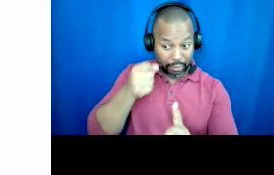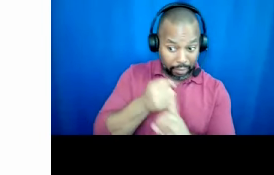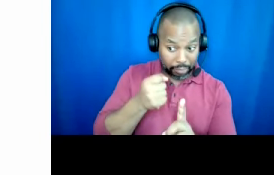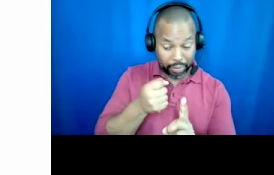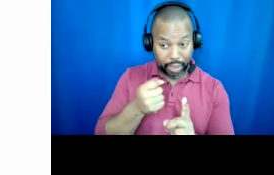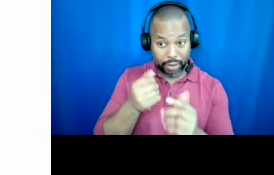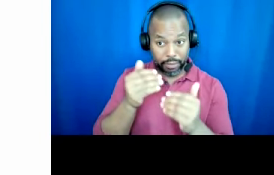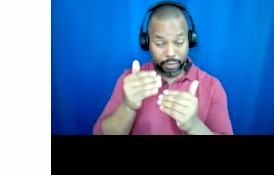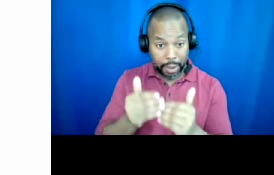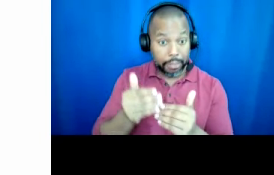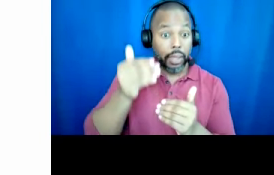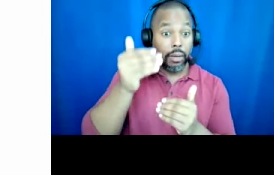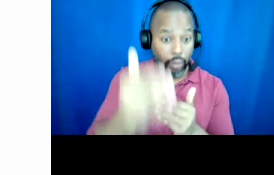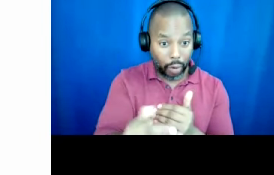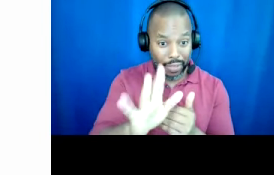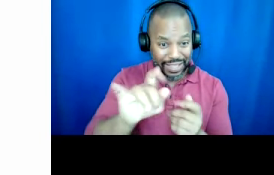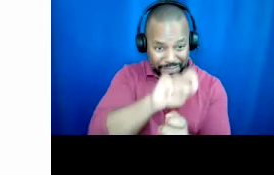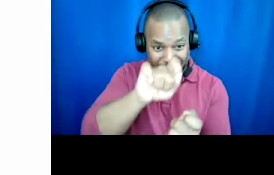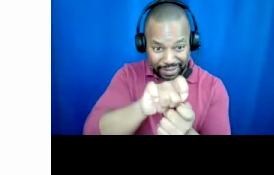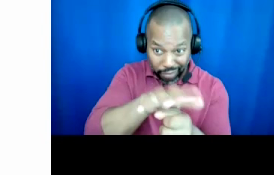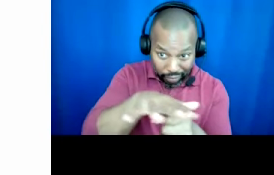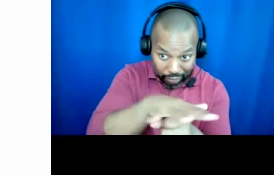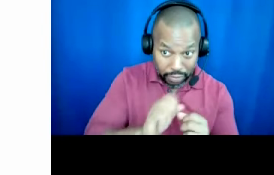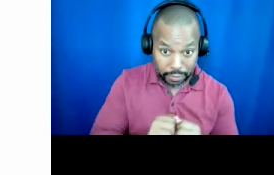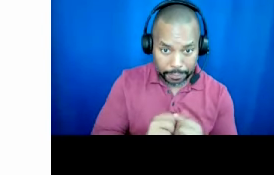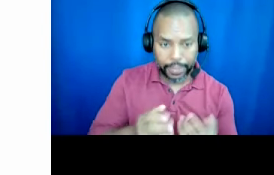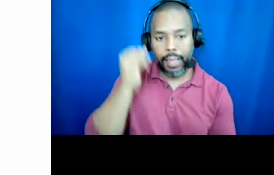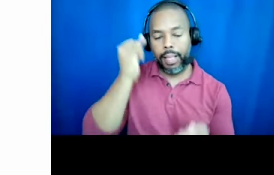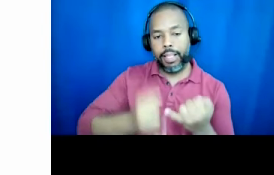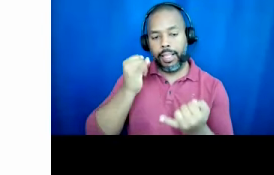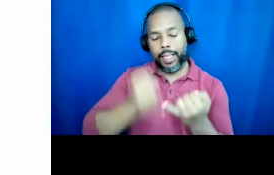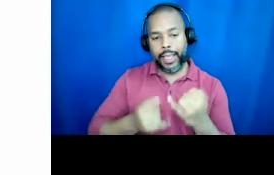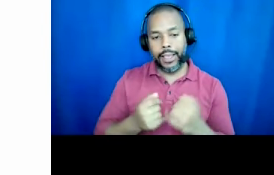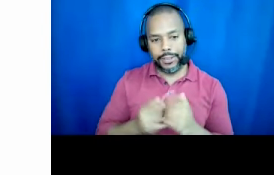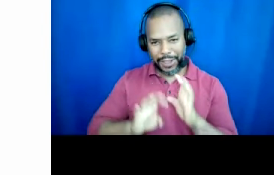Last, on the section of evaluation of resource: Does the area